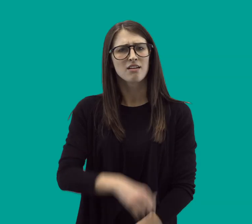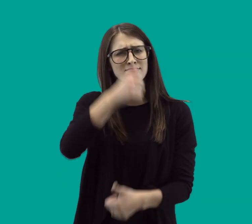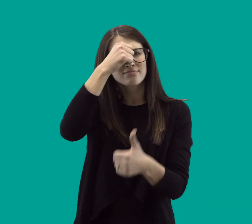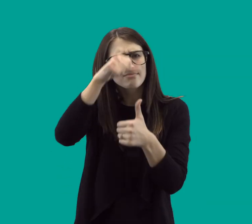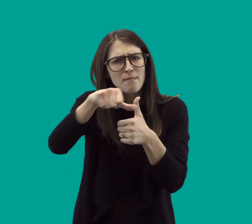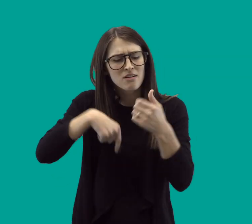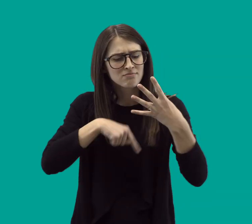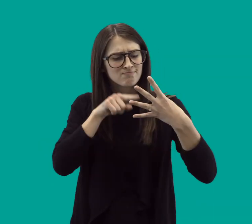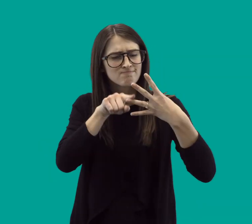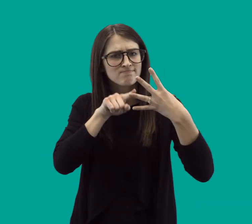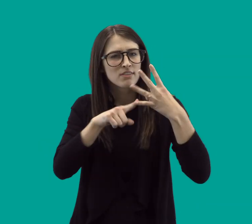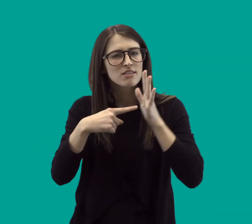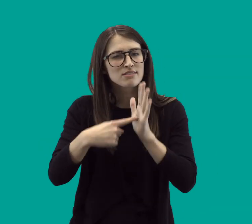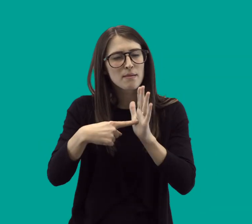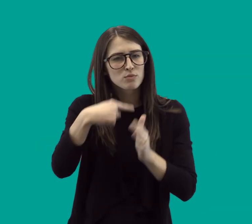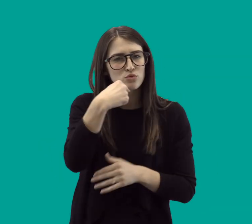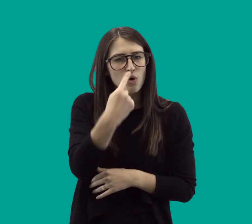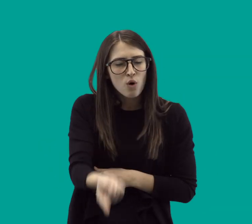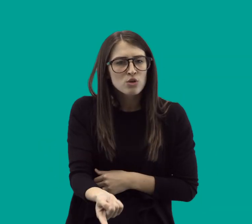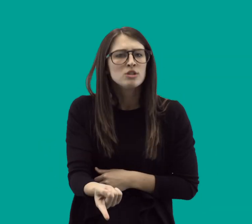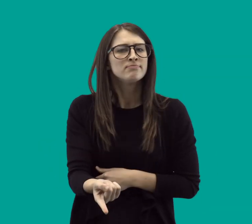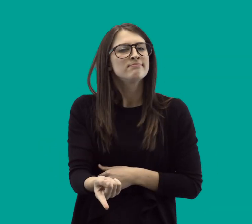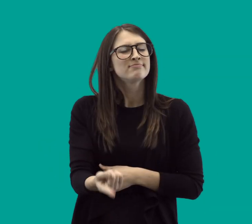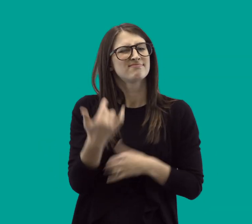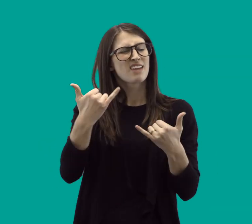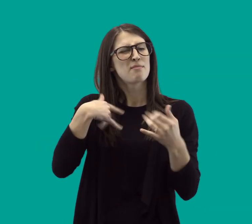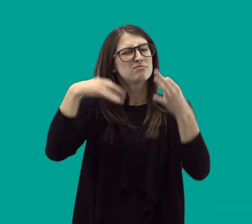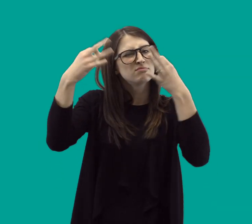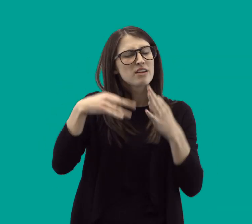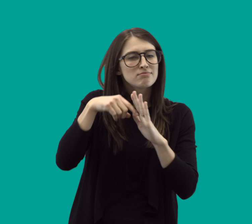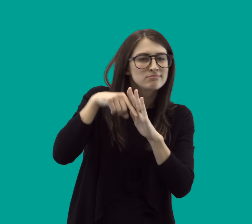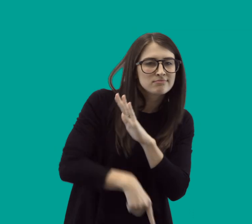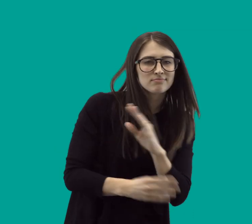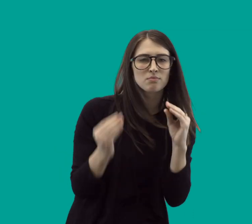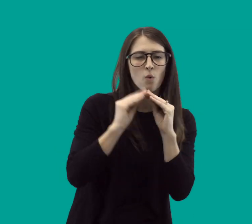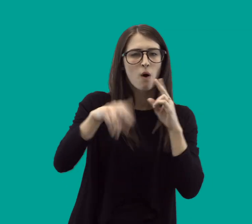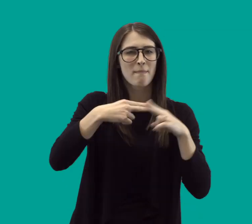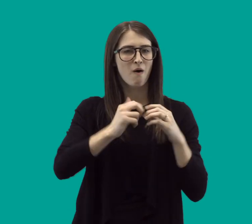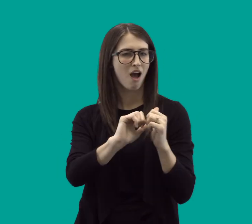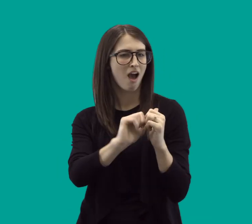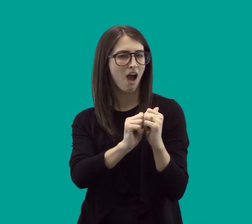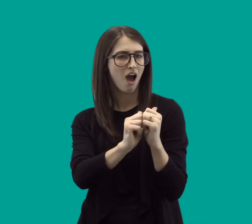Remember I told you I would explain more in depth on how I set up my classroom activities